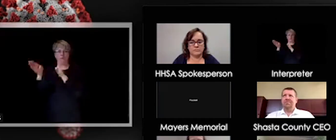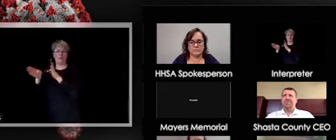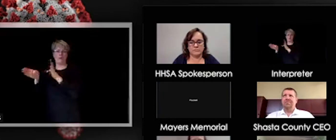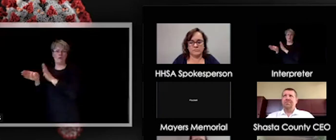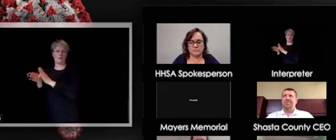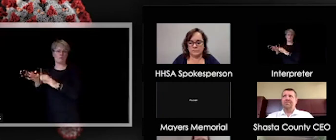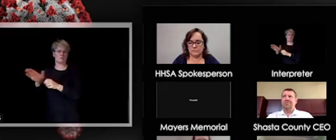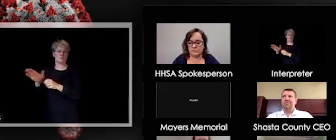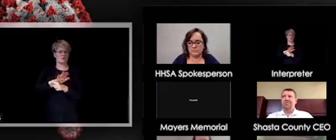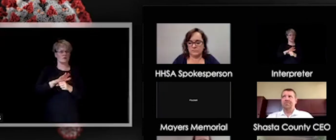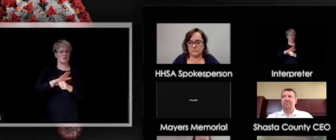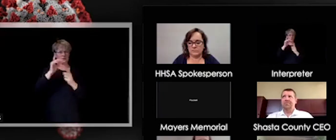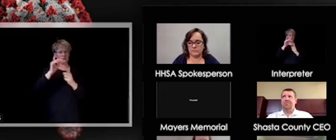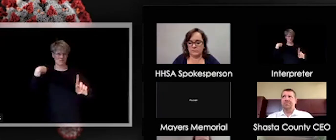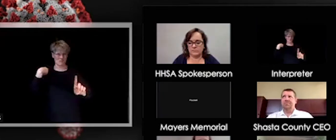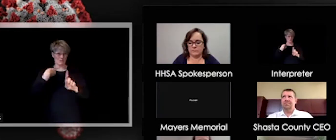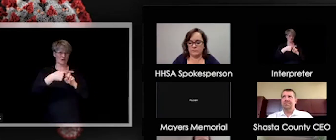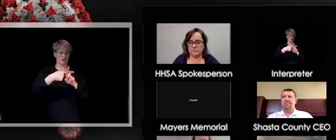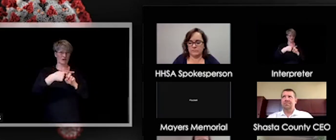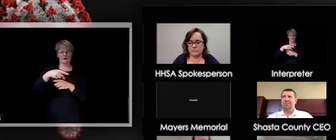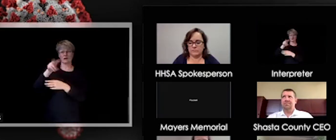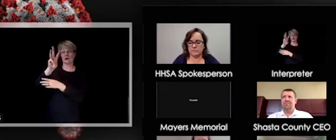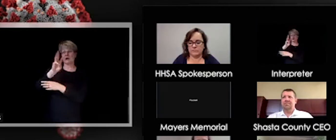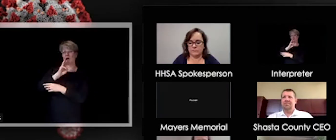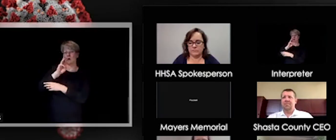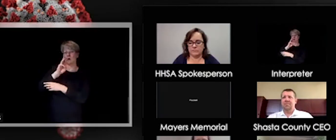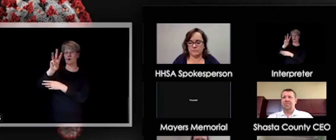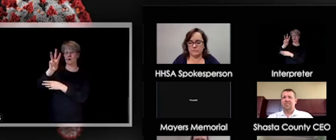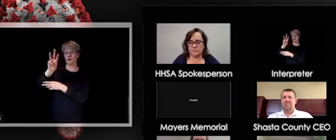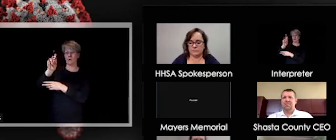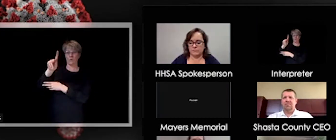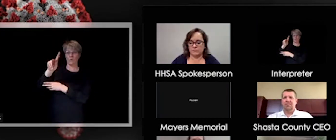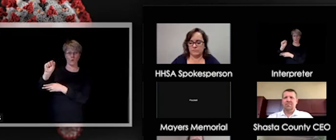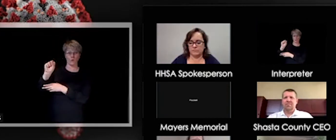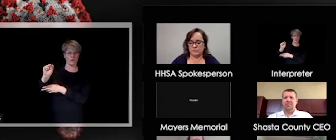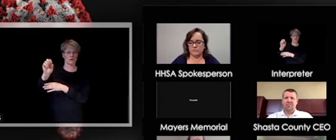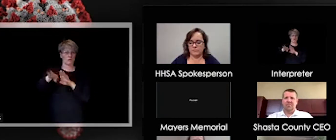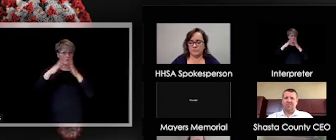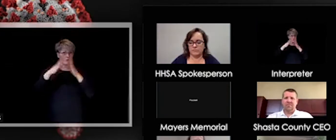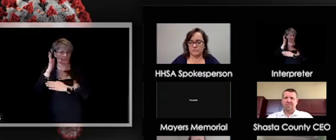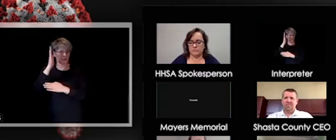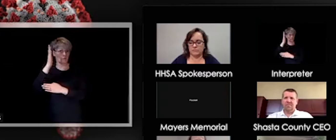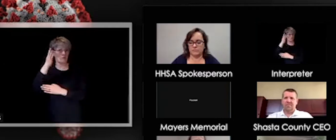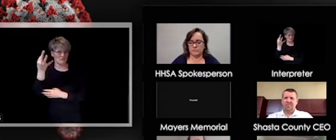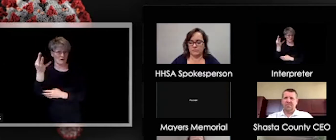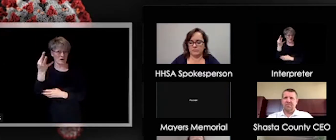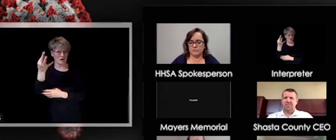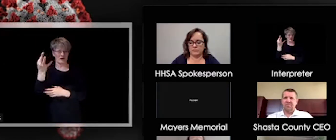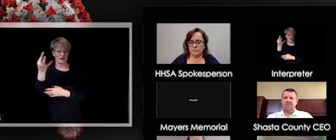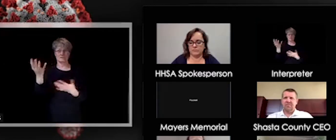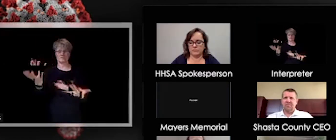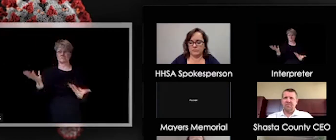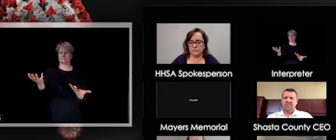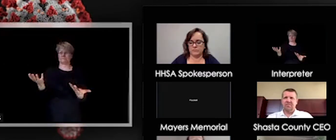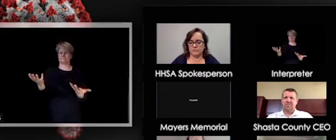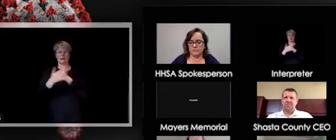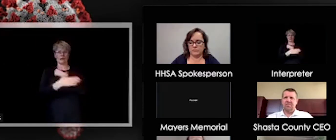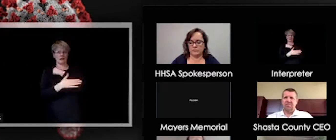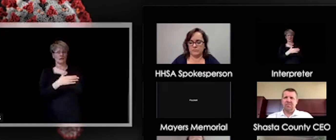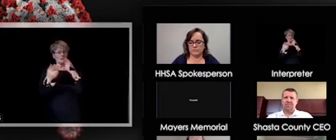county doing, if anything, to prevent this from happening? Does the county have concerns?